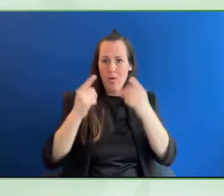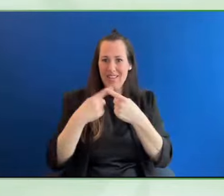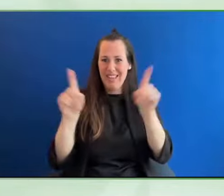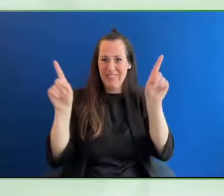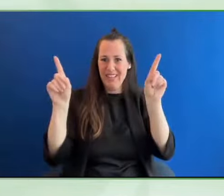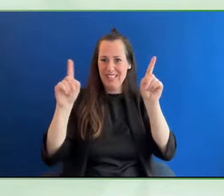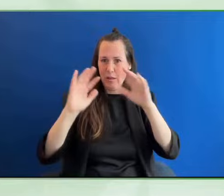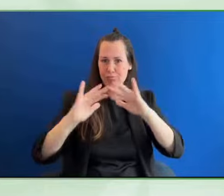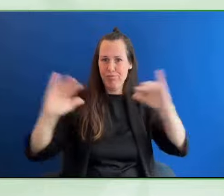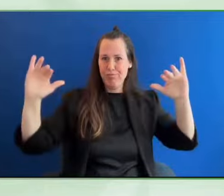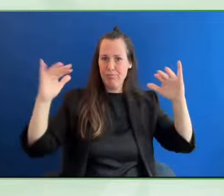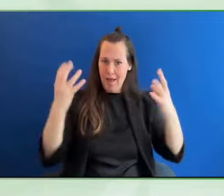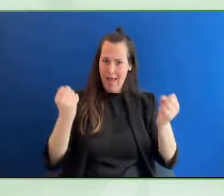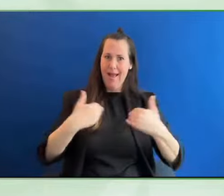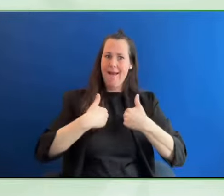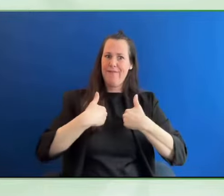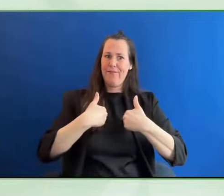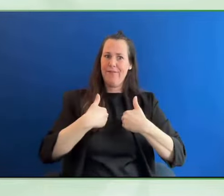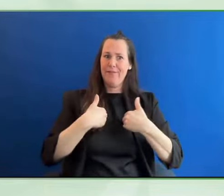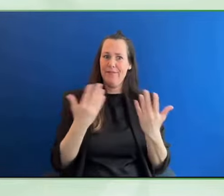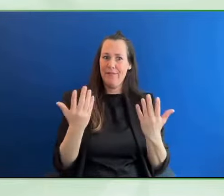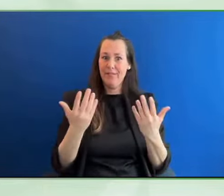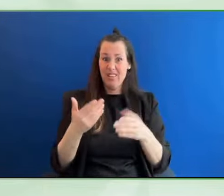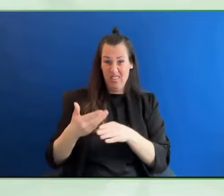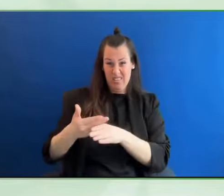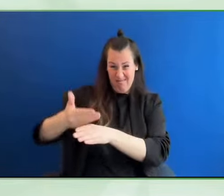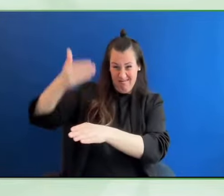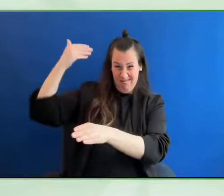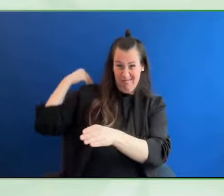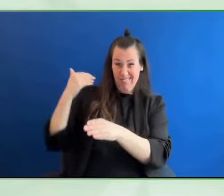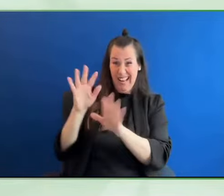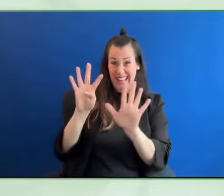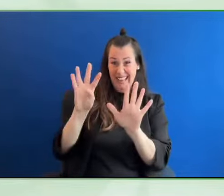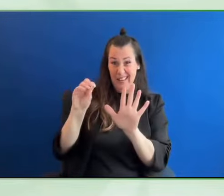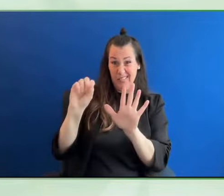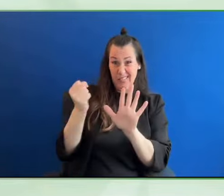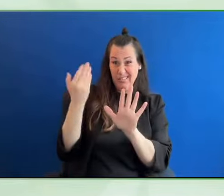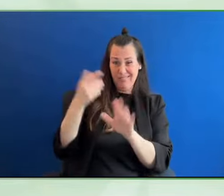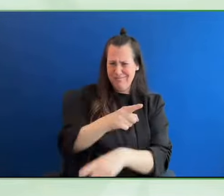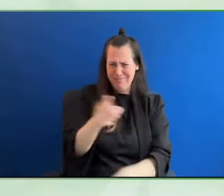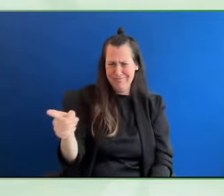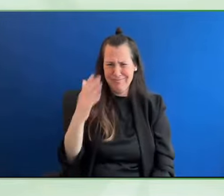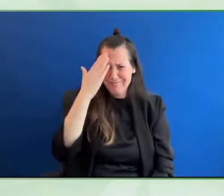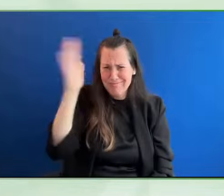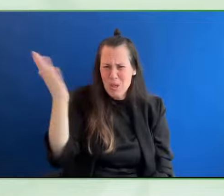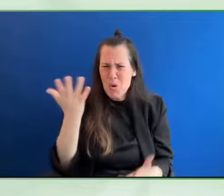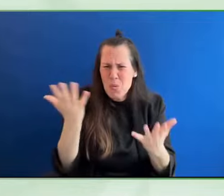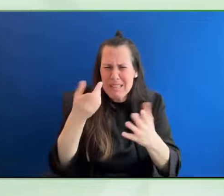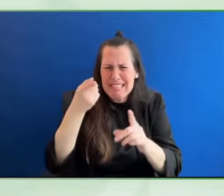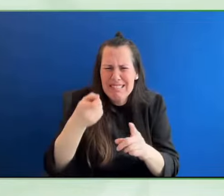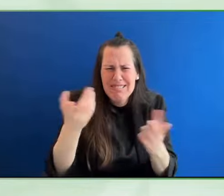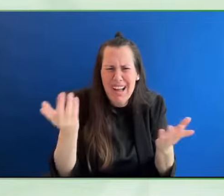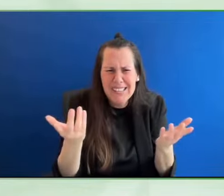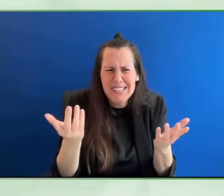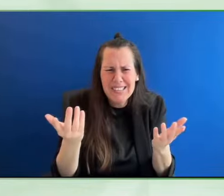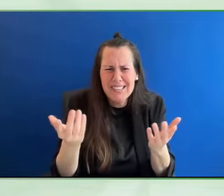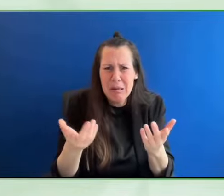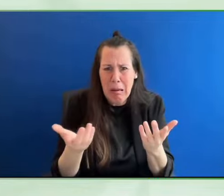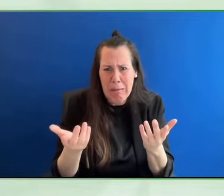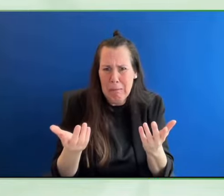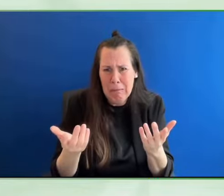As long as we are continuously learning, understanding as much as we can today and going ahead and